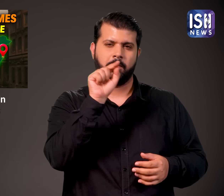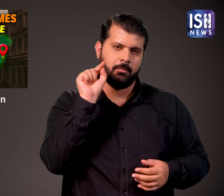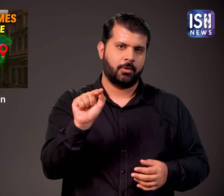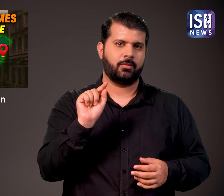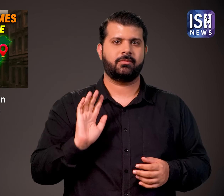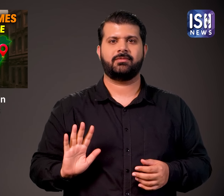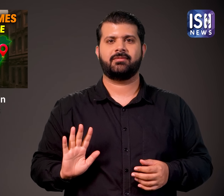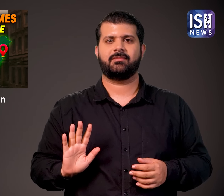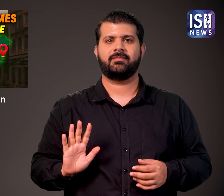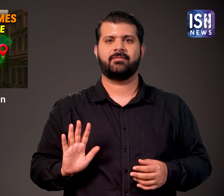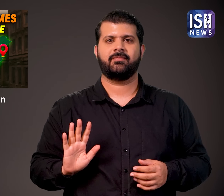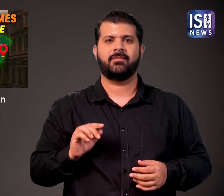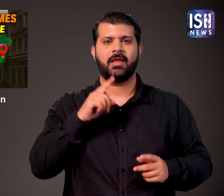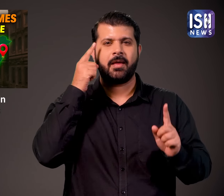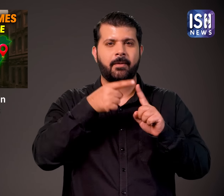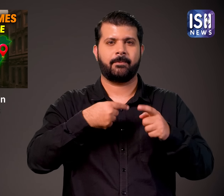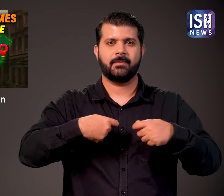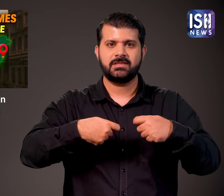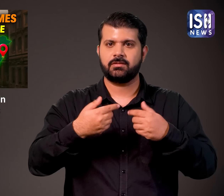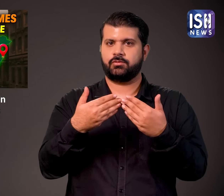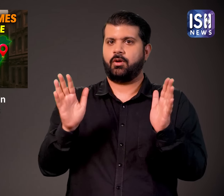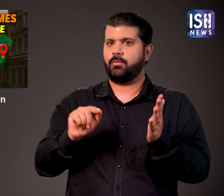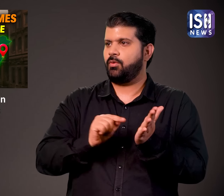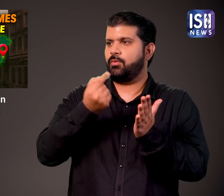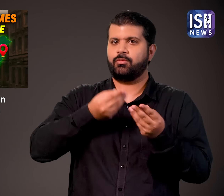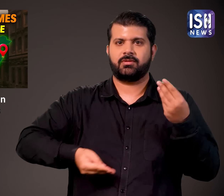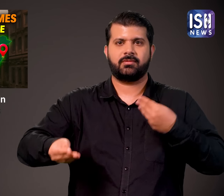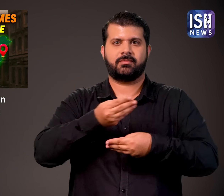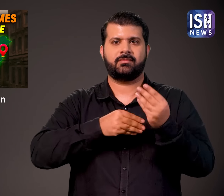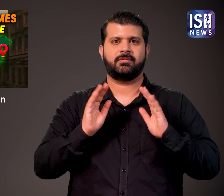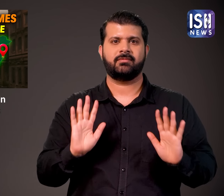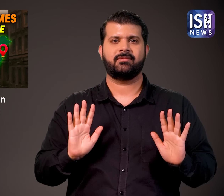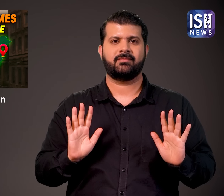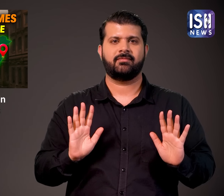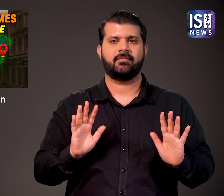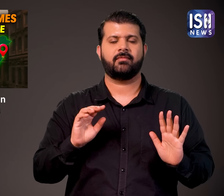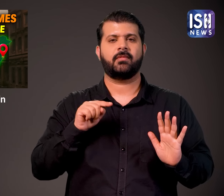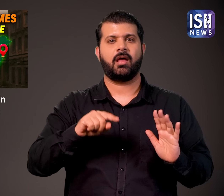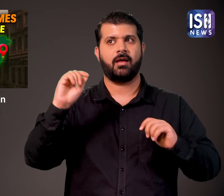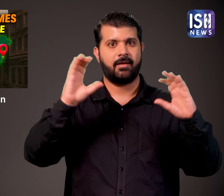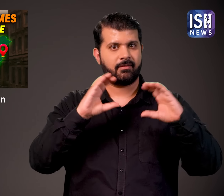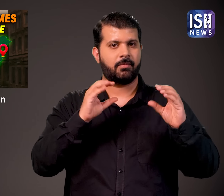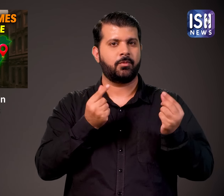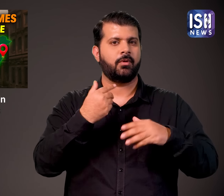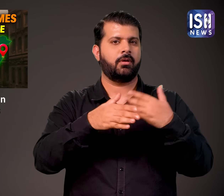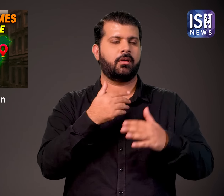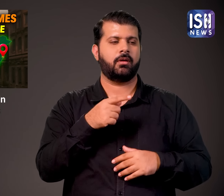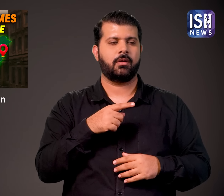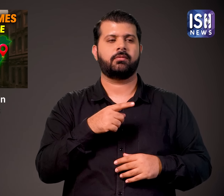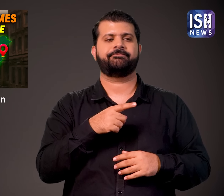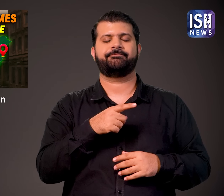which may create more business and investment opportunities for the country.